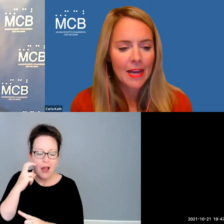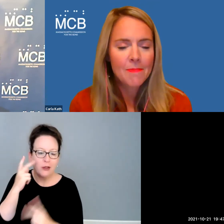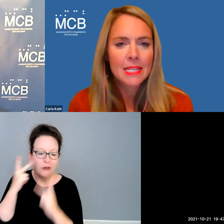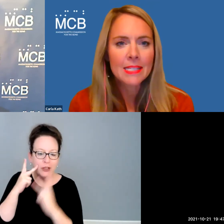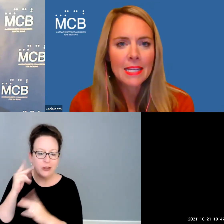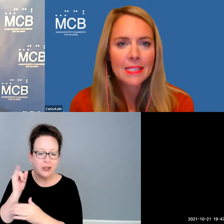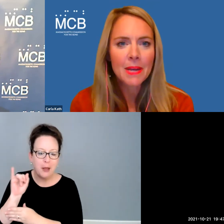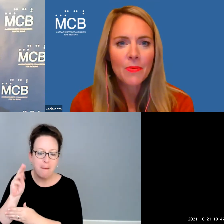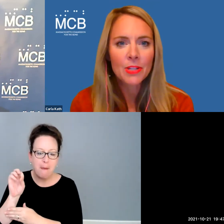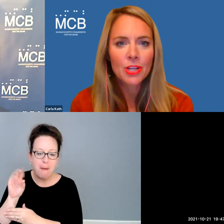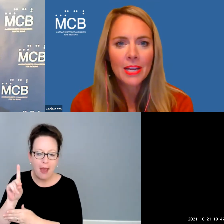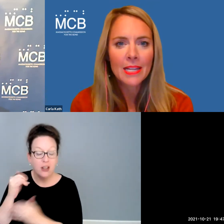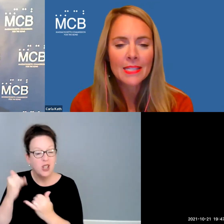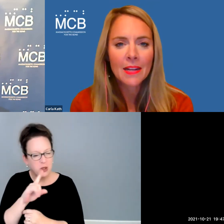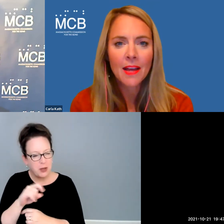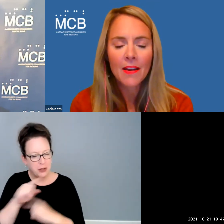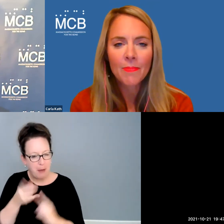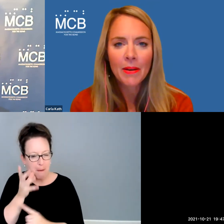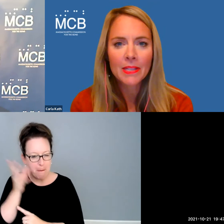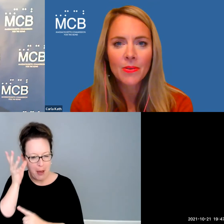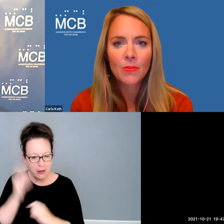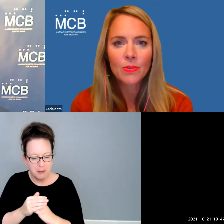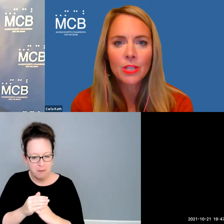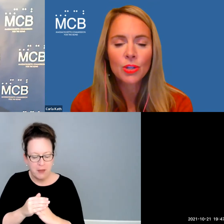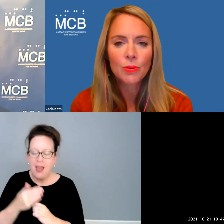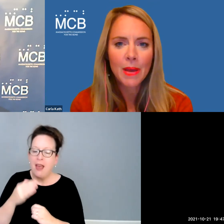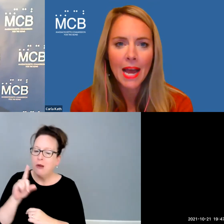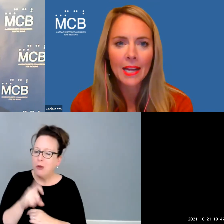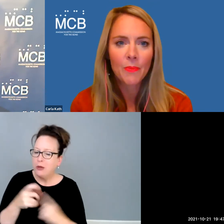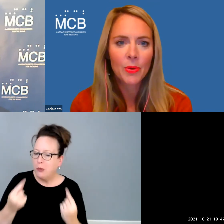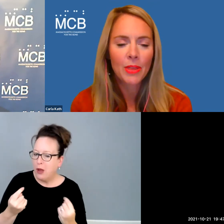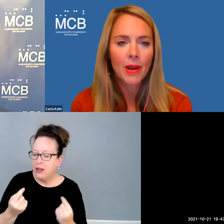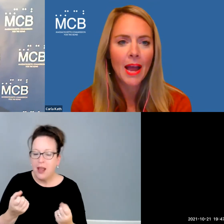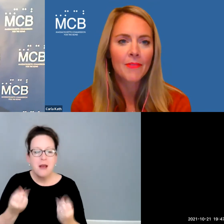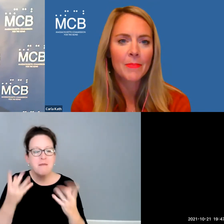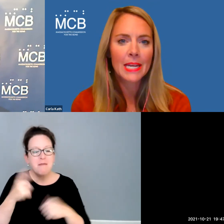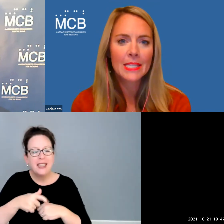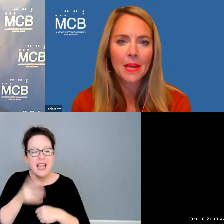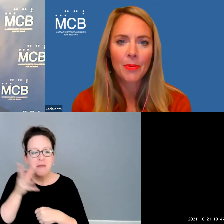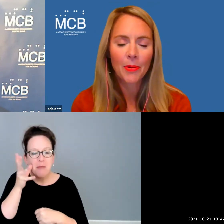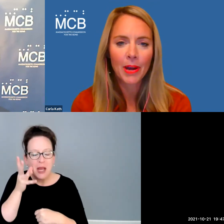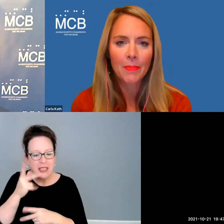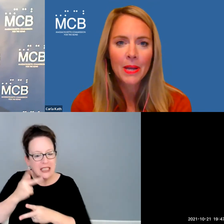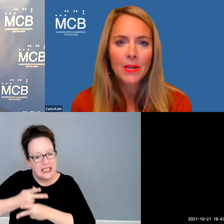Um it says: "My question is that a lot of parents hold the children back and would rather have them in a day program.